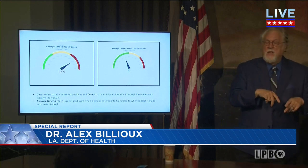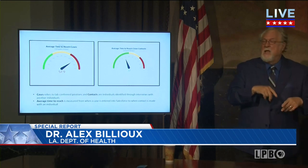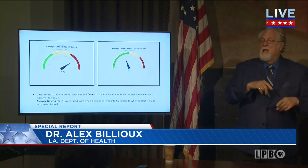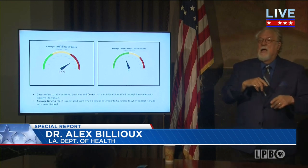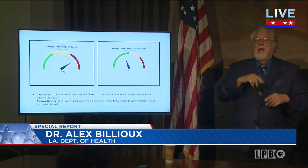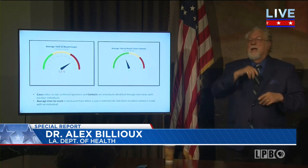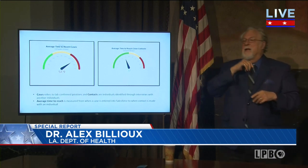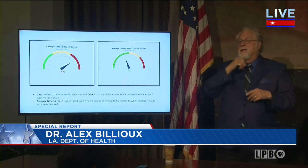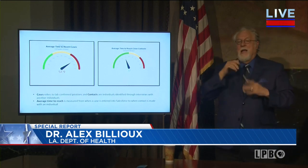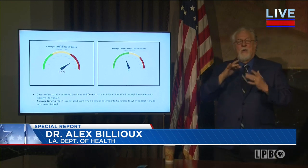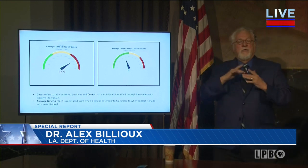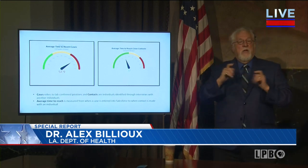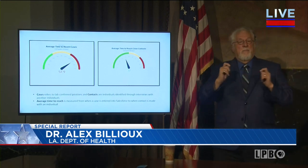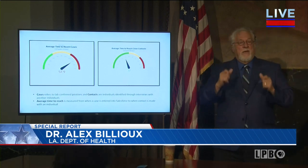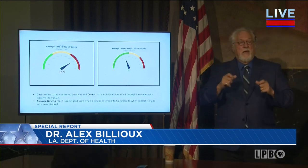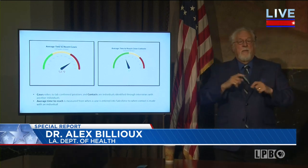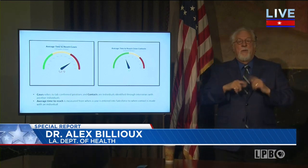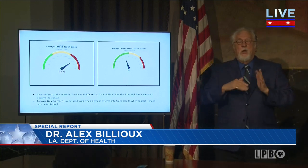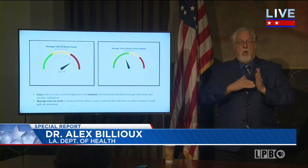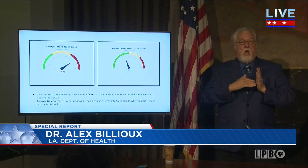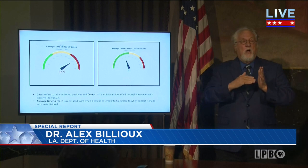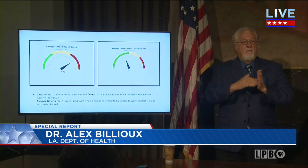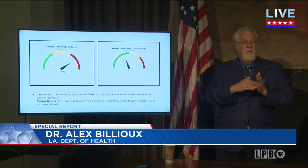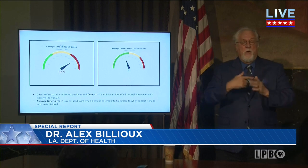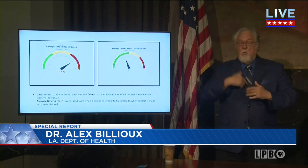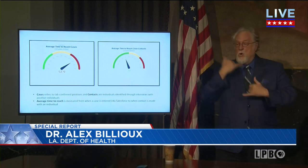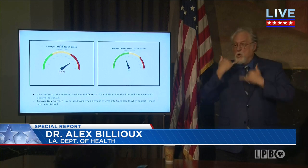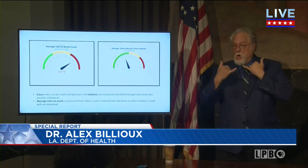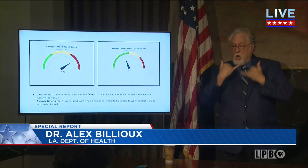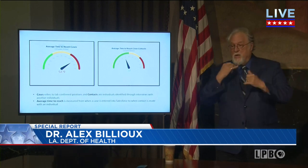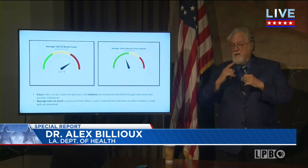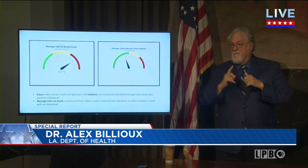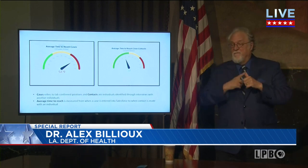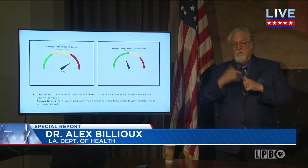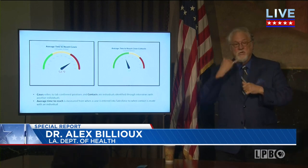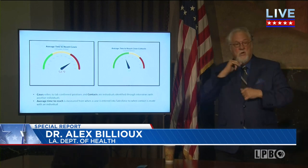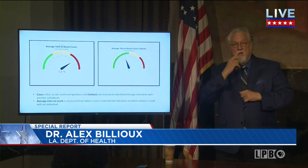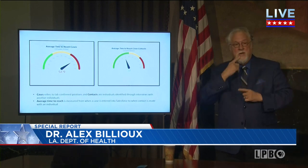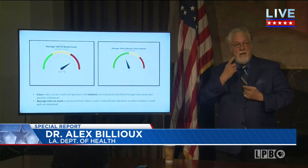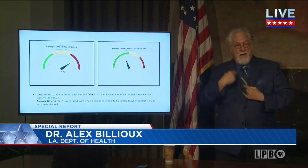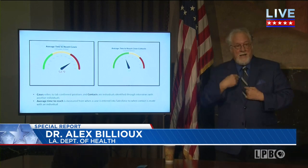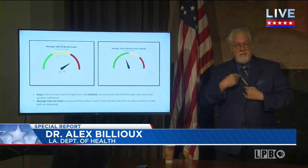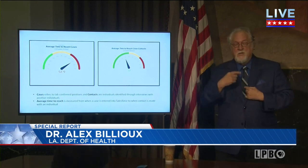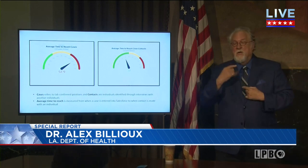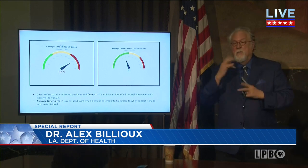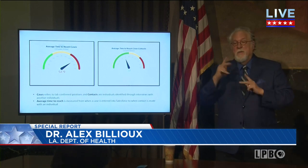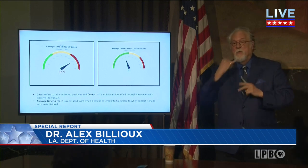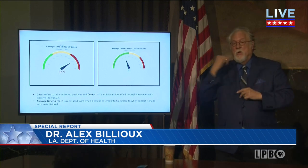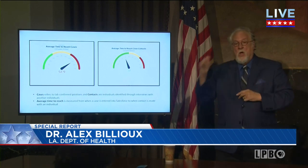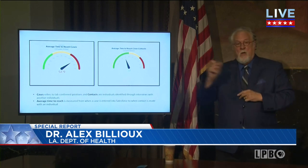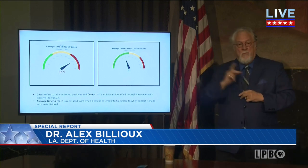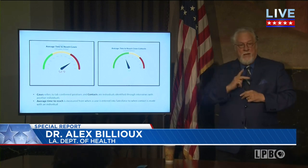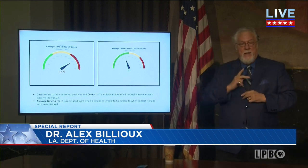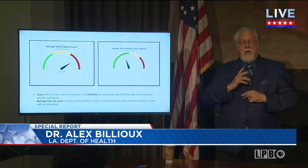HOURS BETWEEN THE TIME OF KNOWING ABOUT A CASE AND GETTING IN CONTACT WITH THEM. THAT'S NOT BECAUSE WE'RE NOT REACHING OUT IMMEDIATELY.